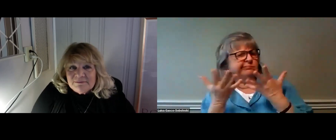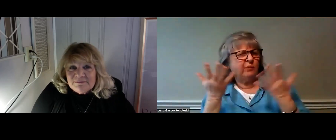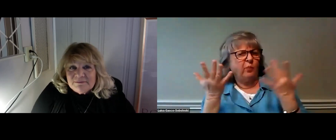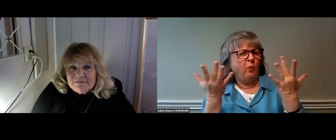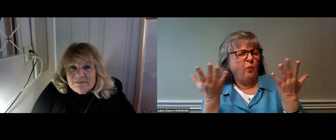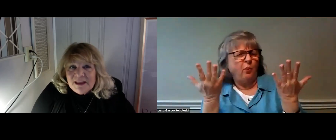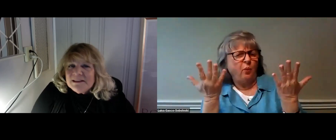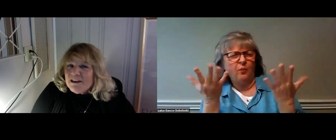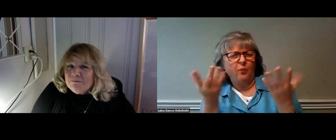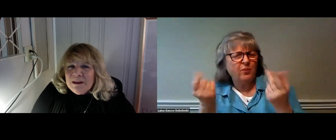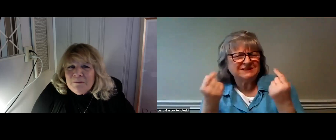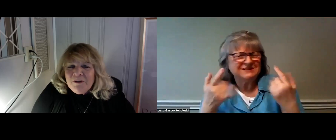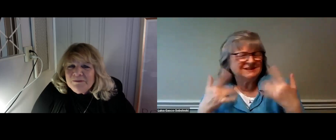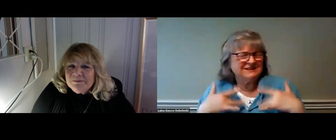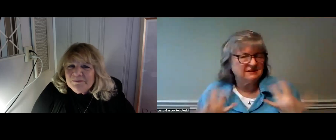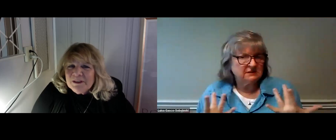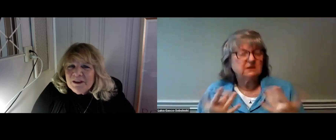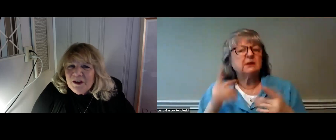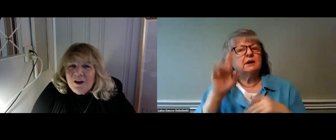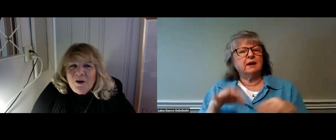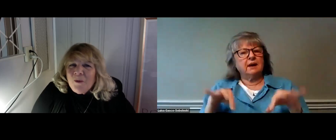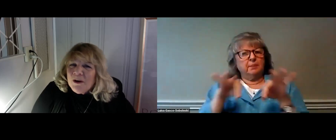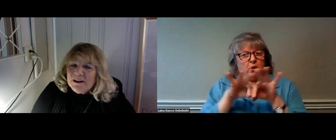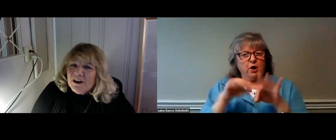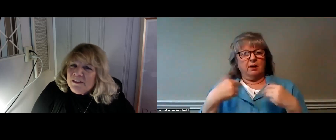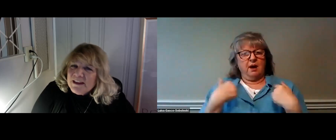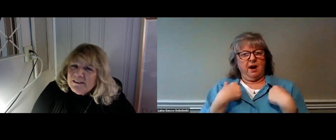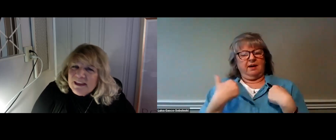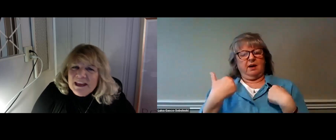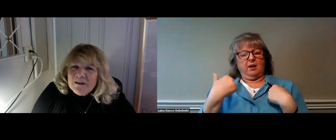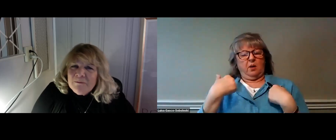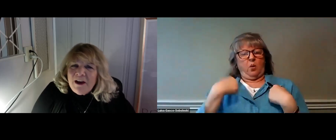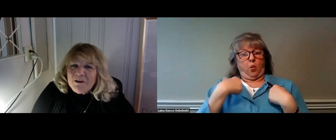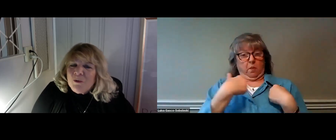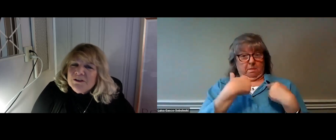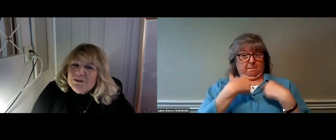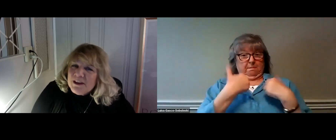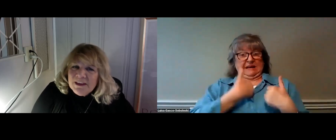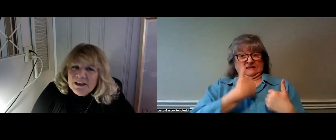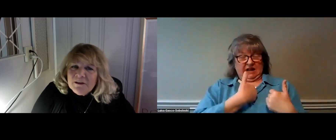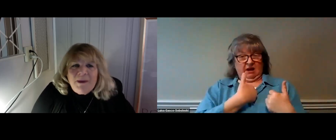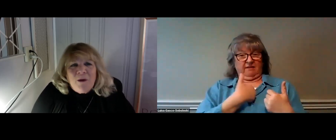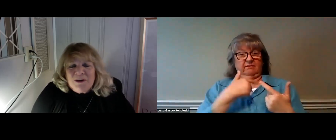Deaf people - what are they thinking about? what do they think about?